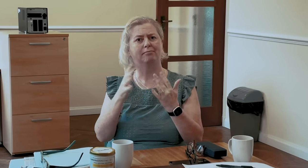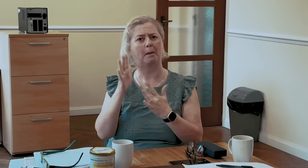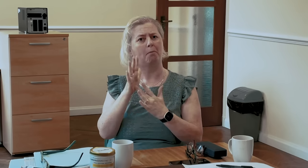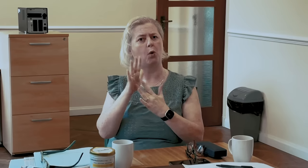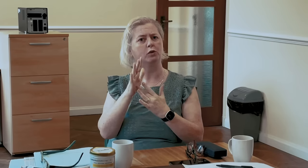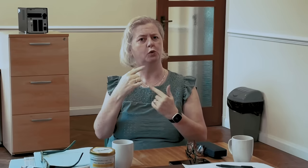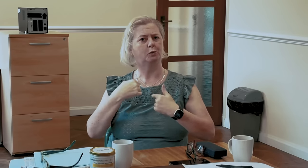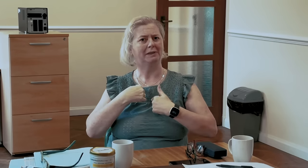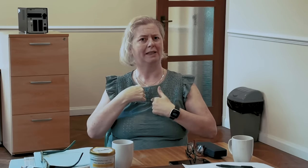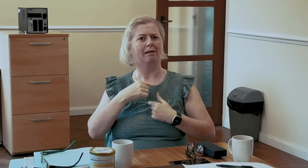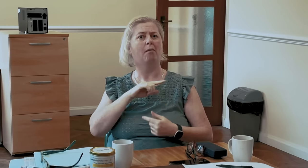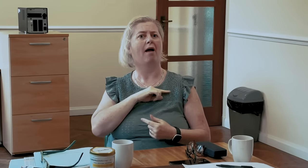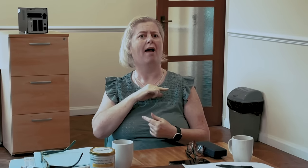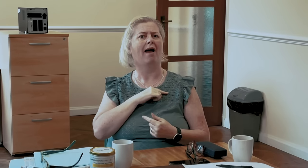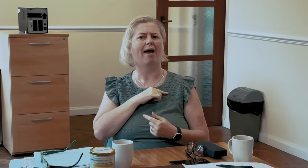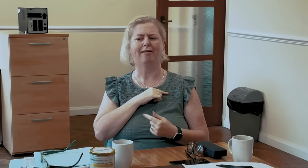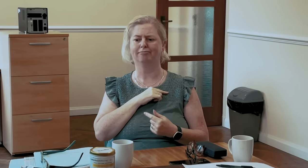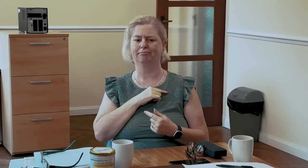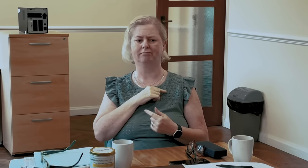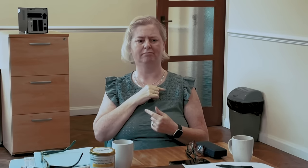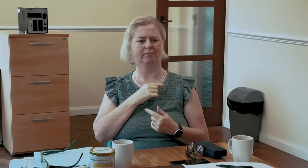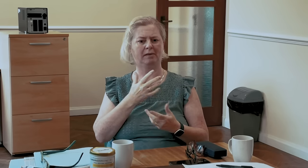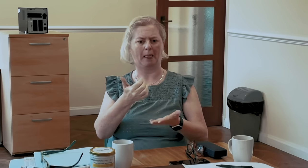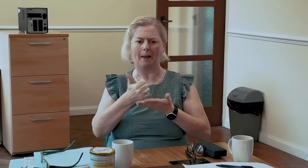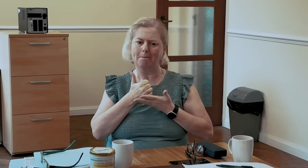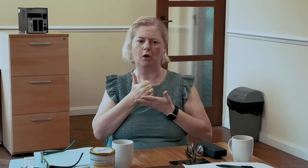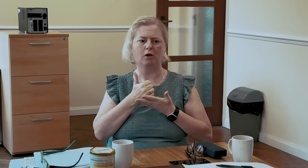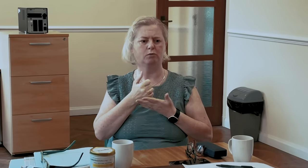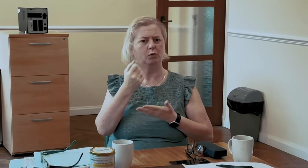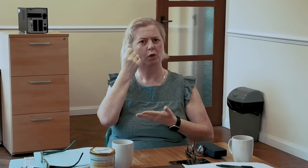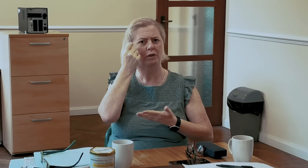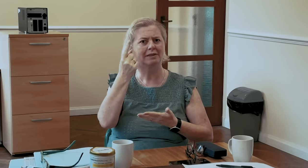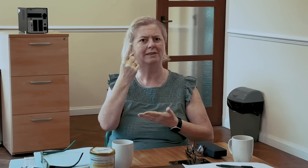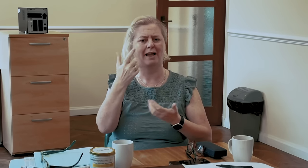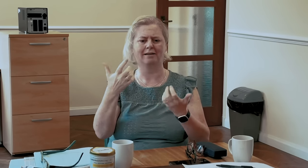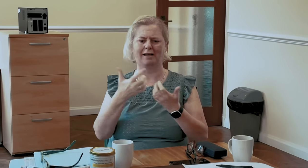The Bible is important to me and being involved in this work has helped me